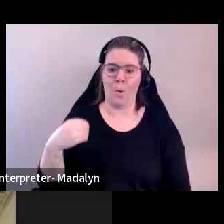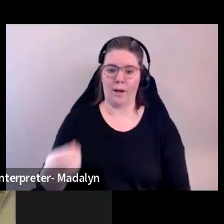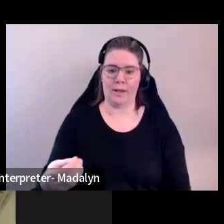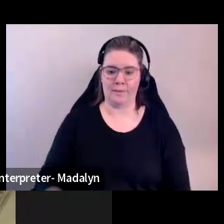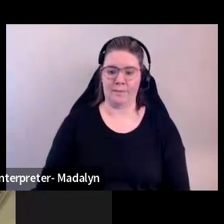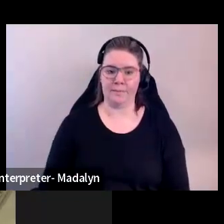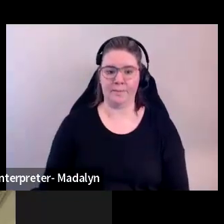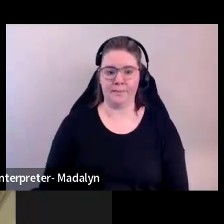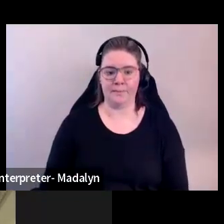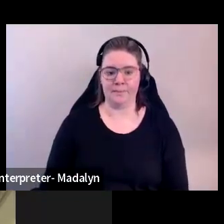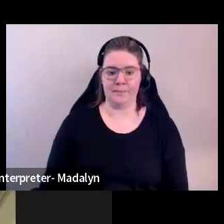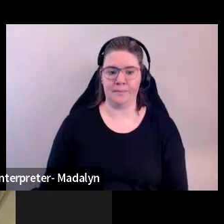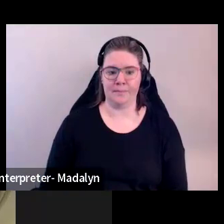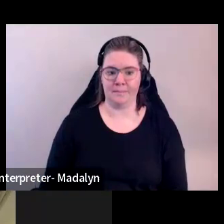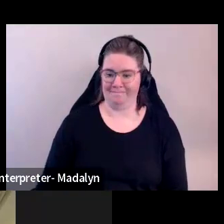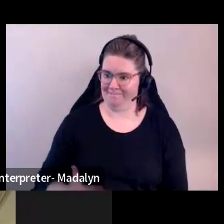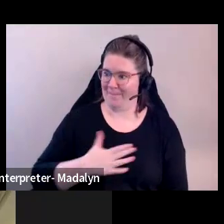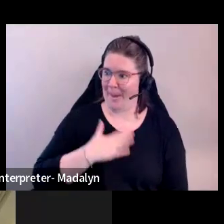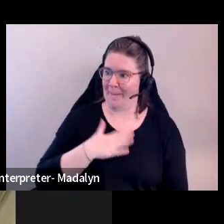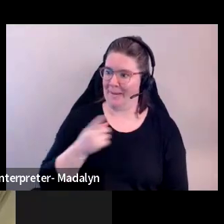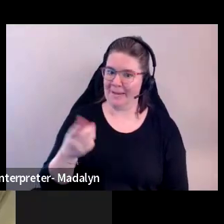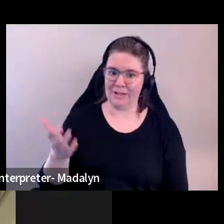Don Dew: Diced Don Dew: glad you're here. Don Dew: and Lauren.